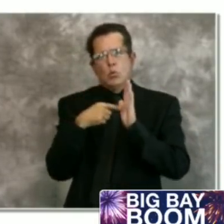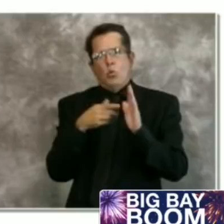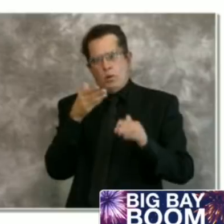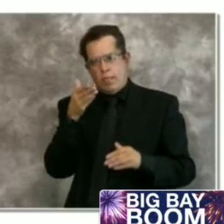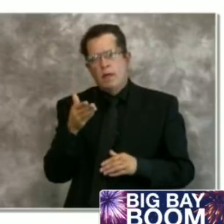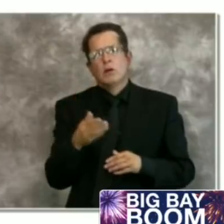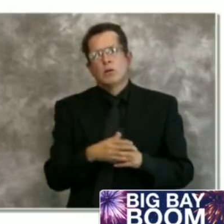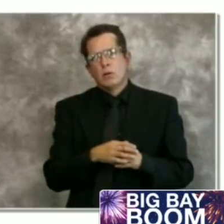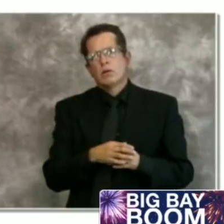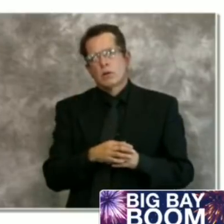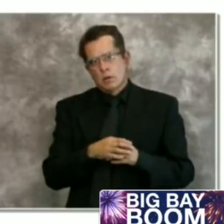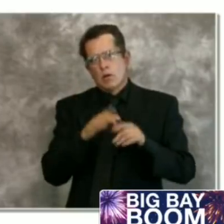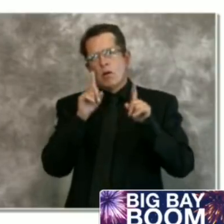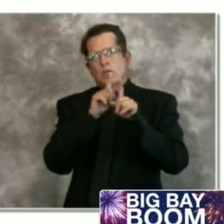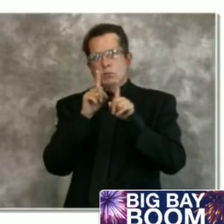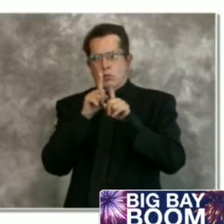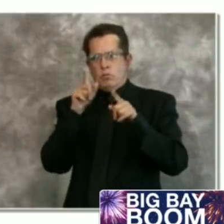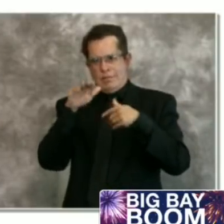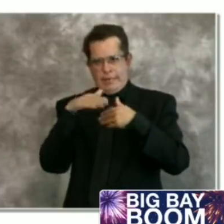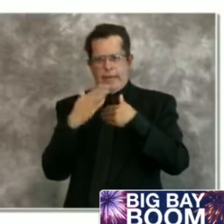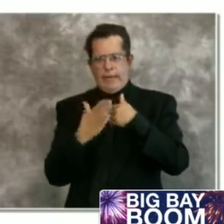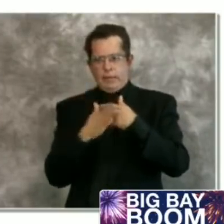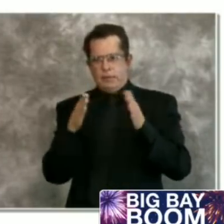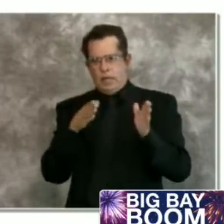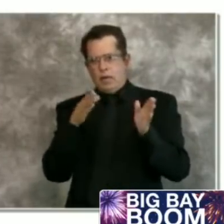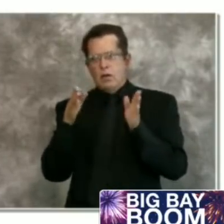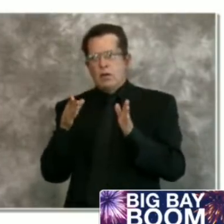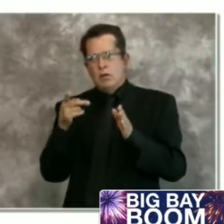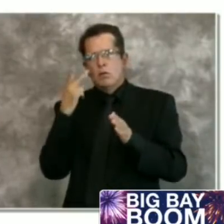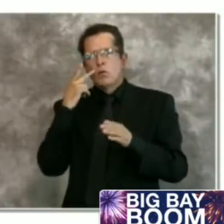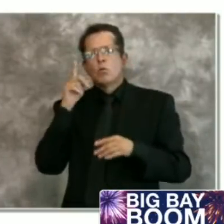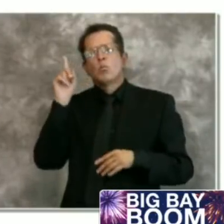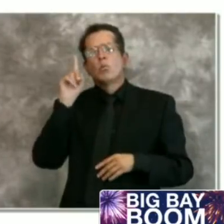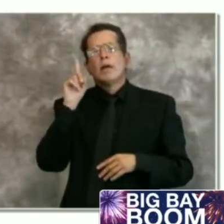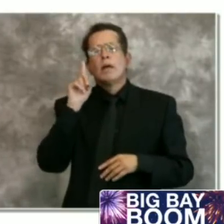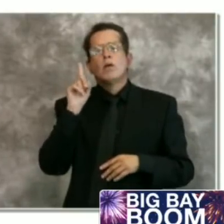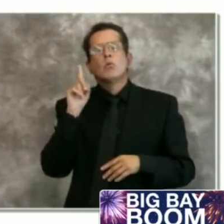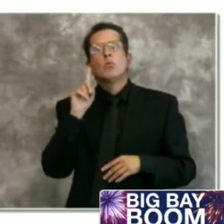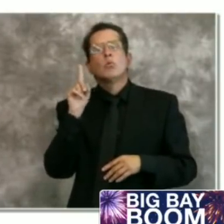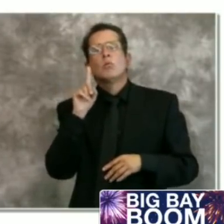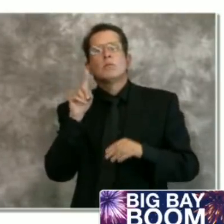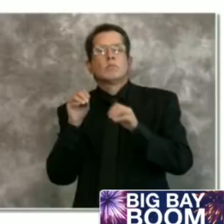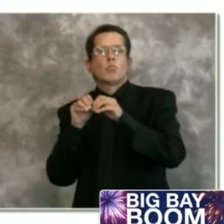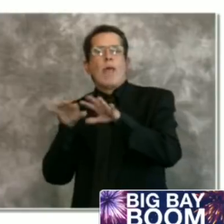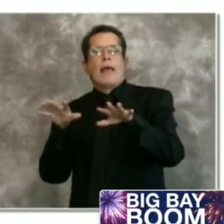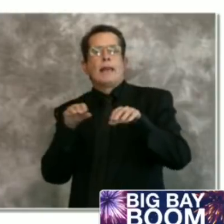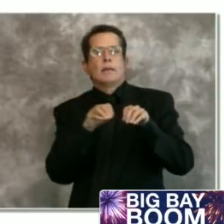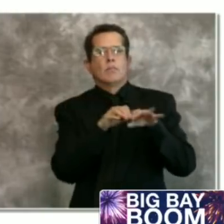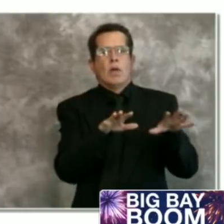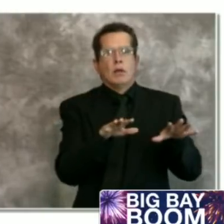SHOWS THE OUTBREAKS AGAIN REPORTING OF THE PAST 7 DAYS. IT SHOWS THE TYPE THE NEXT